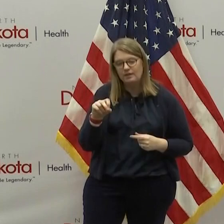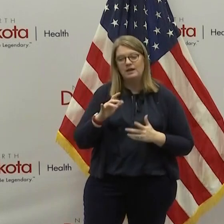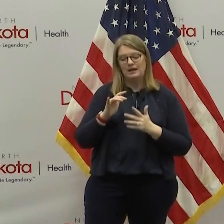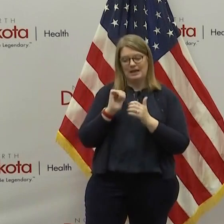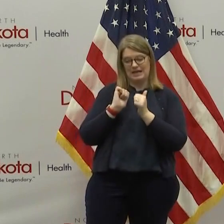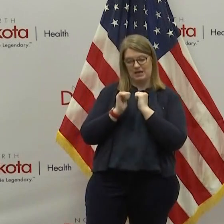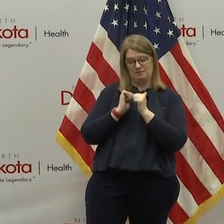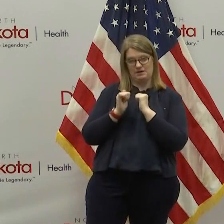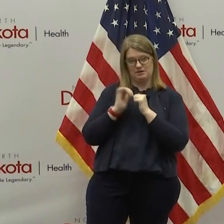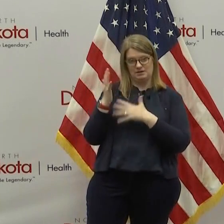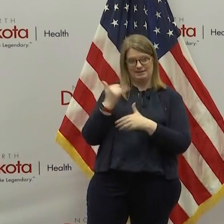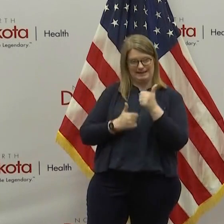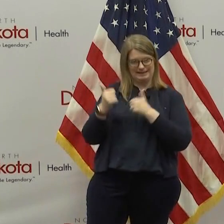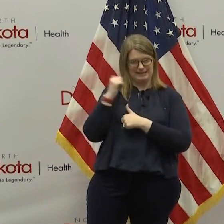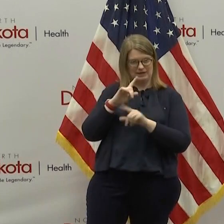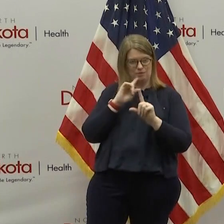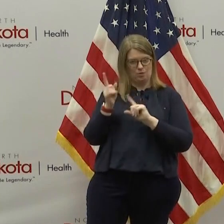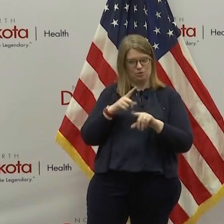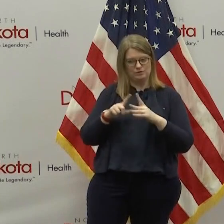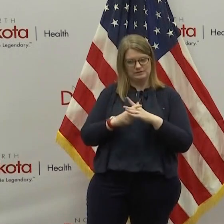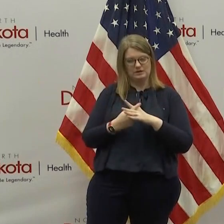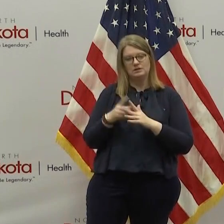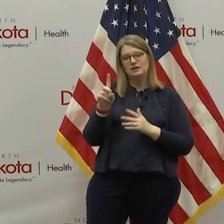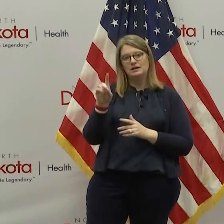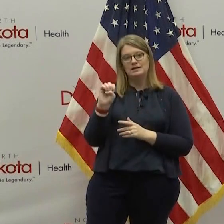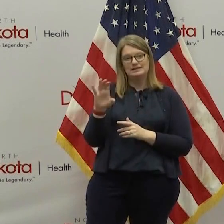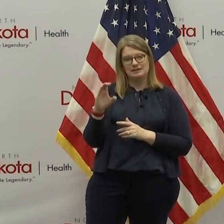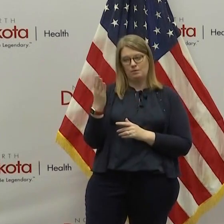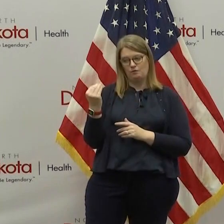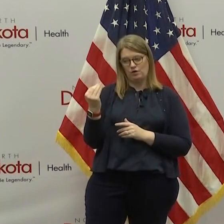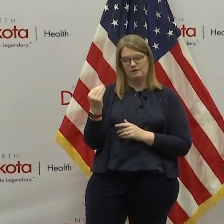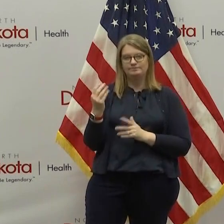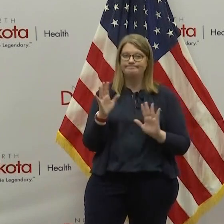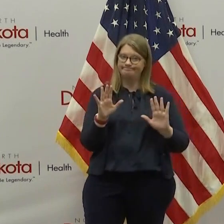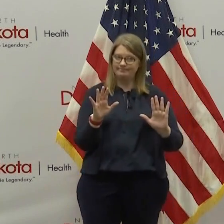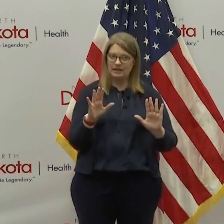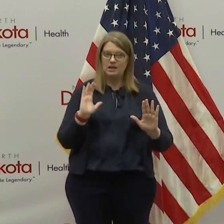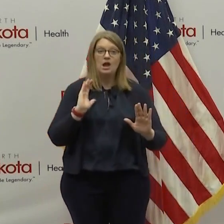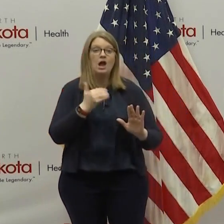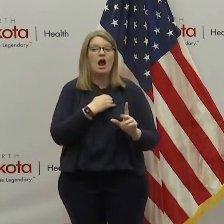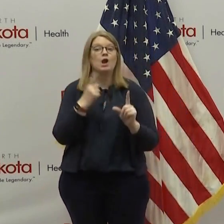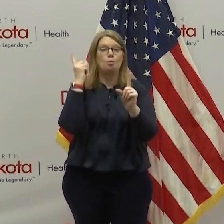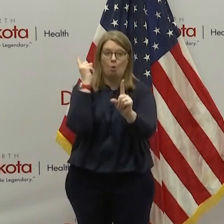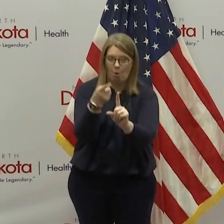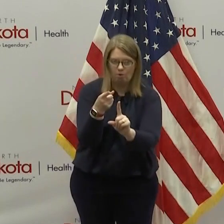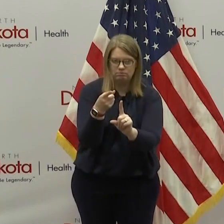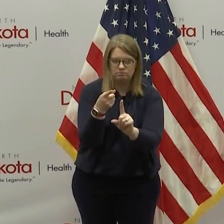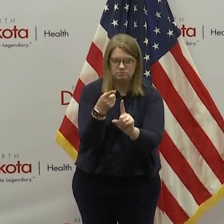EXECUTIVE ORDER. TEAM PRACTICE AND REHEARSALS CAN RESUME ON NOVEMBER 30TH.